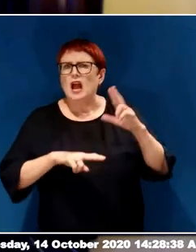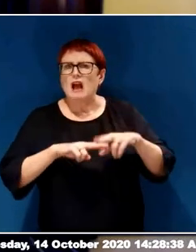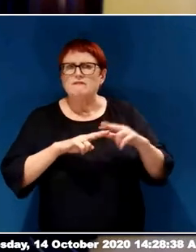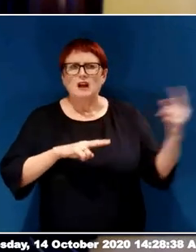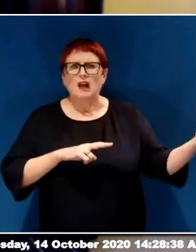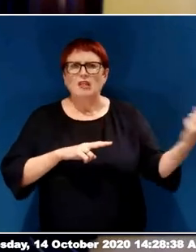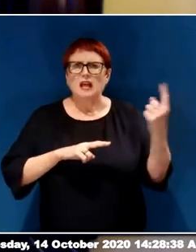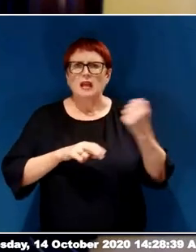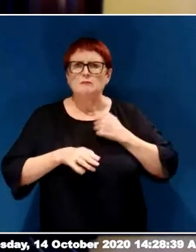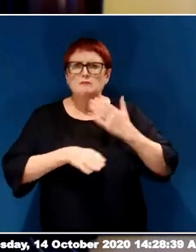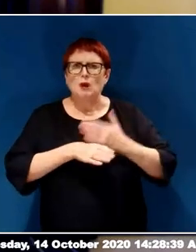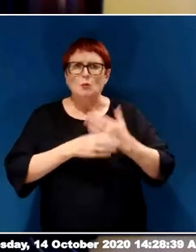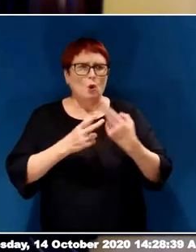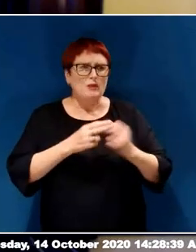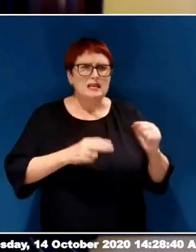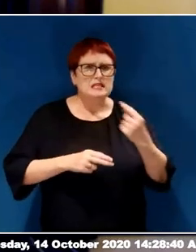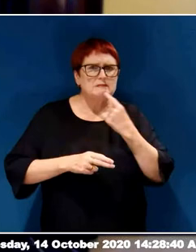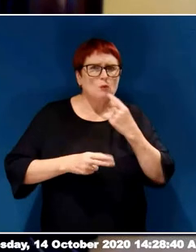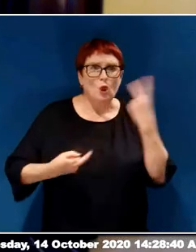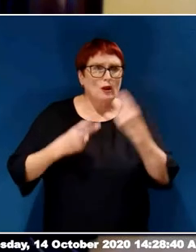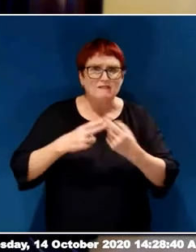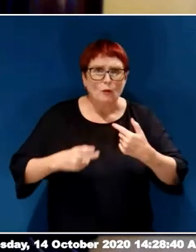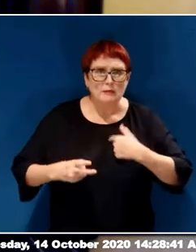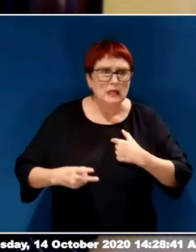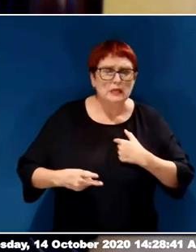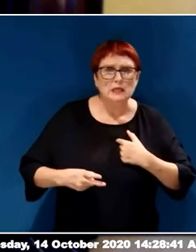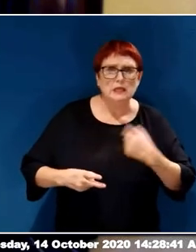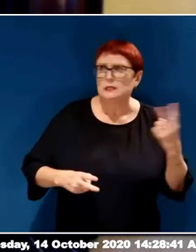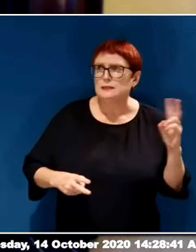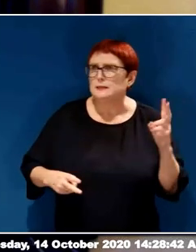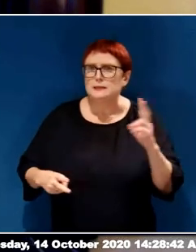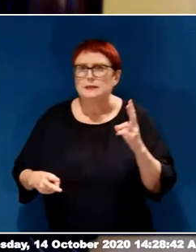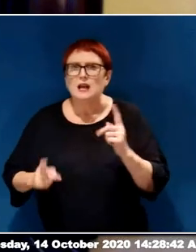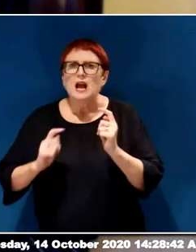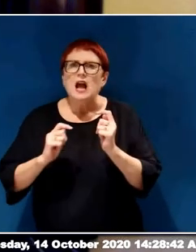This was after I had published a paper about the disproportionate impact of